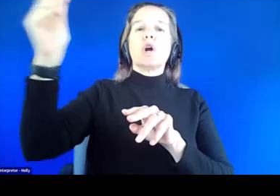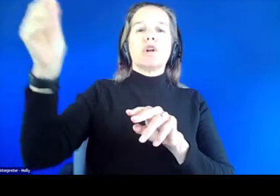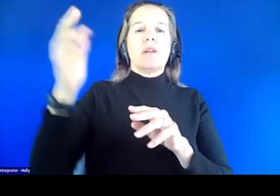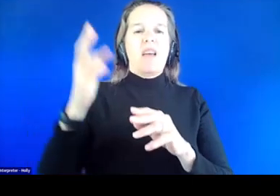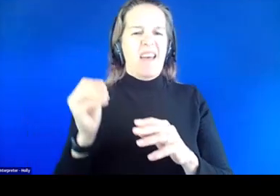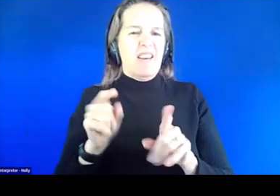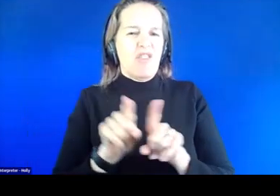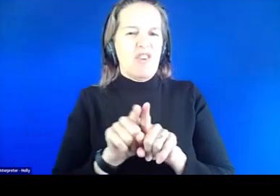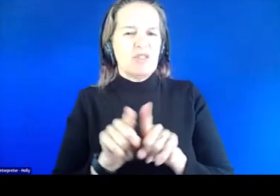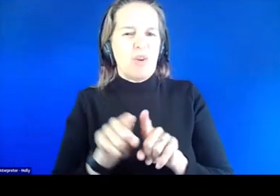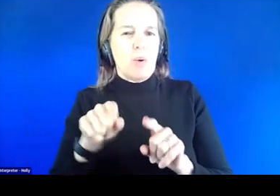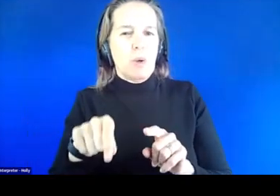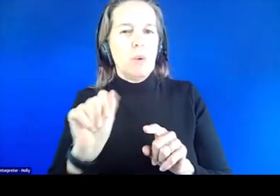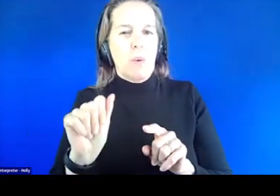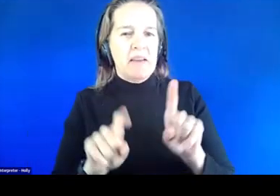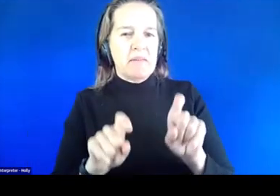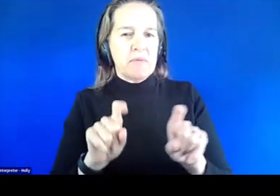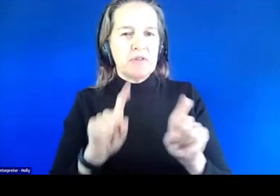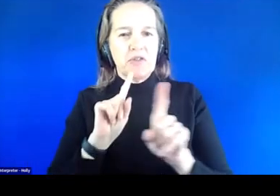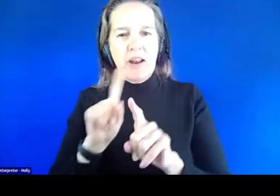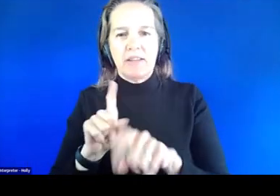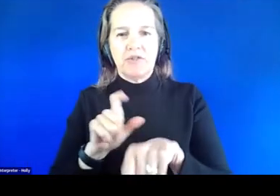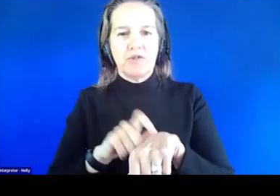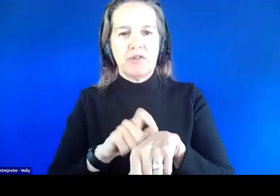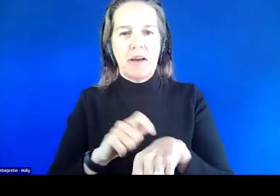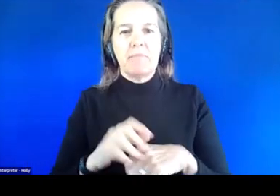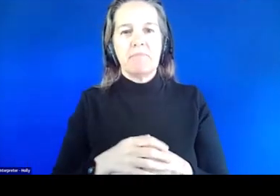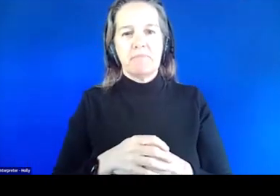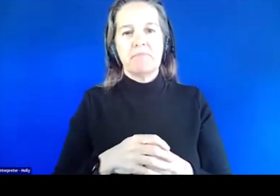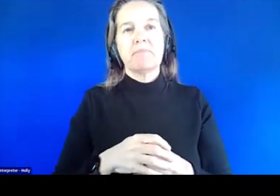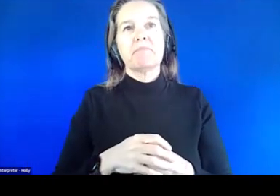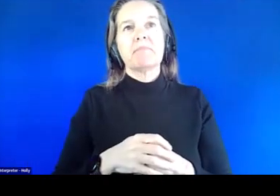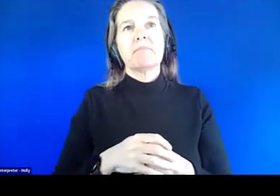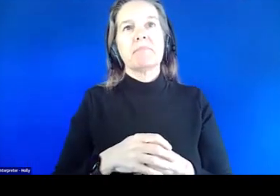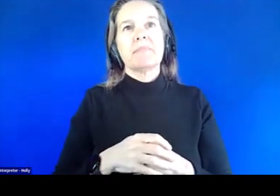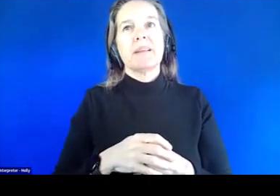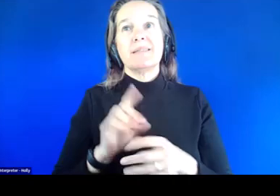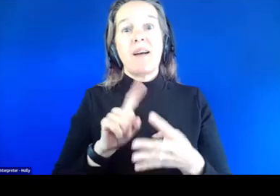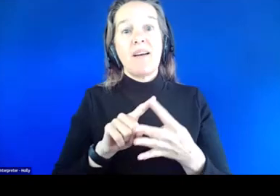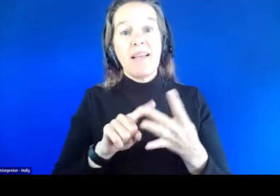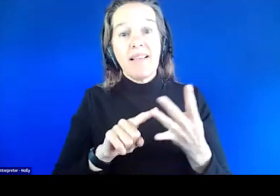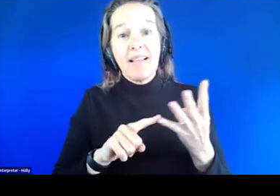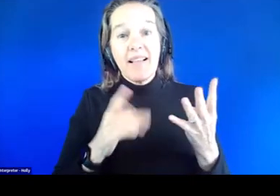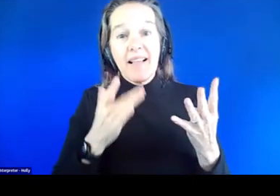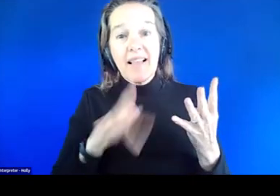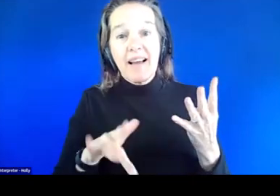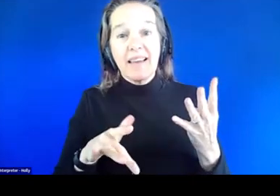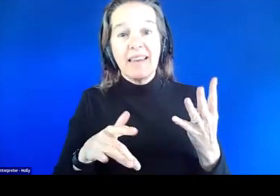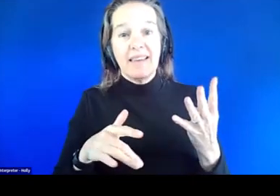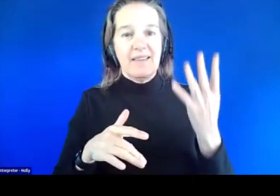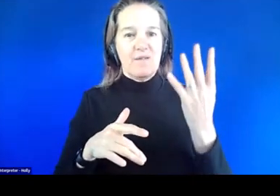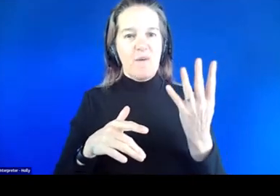Next slide please. So we feel really fortunate to have our four panelists with us